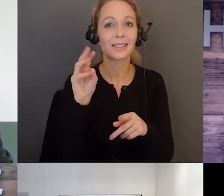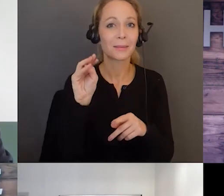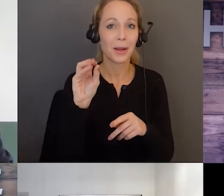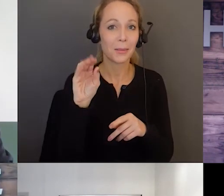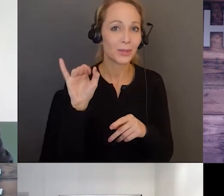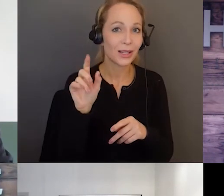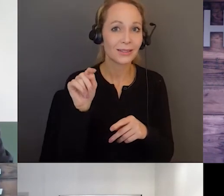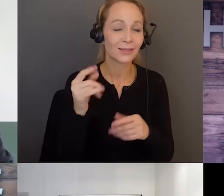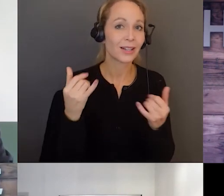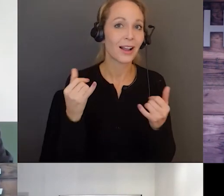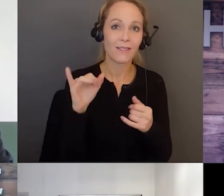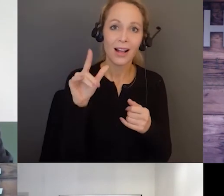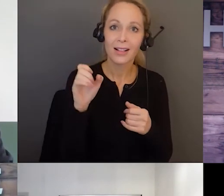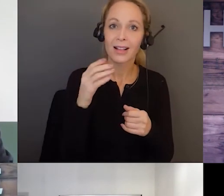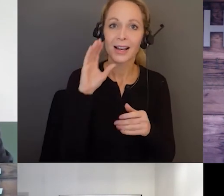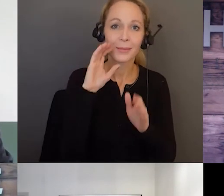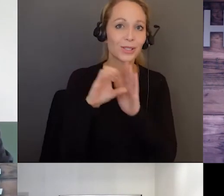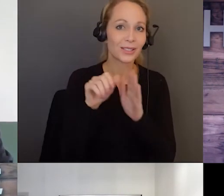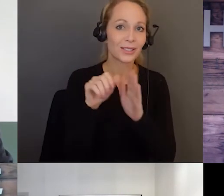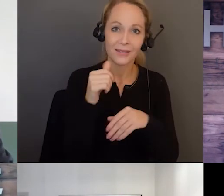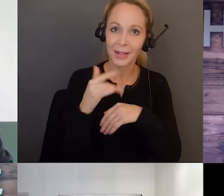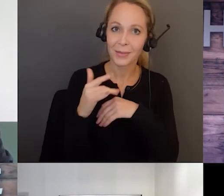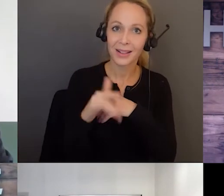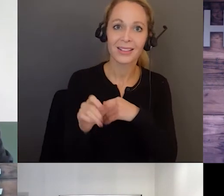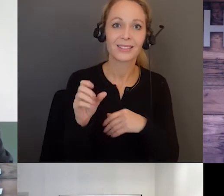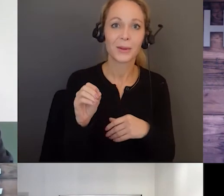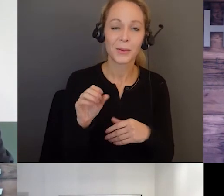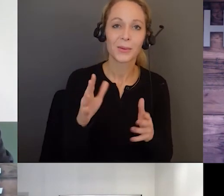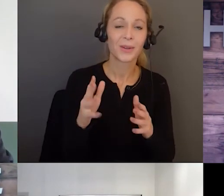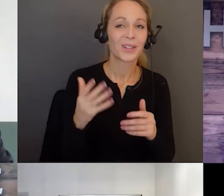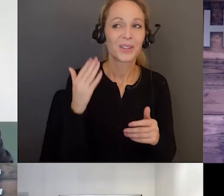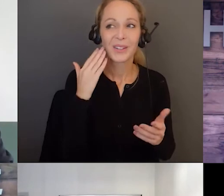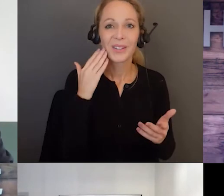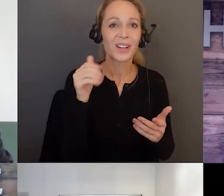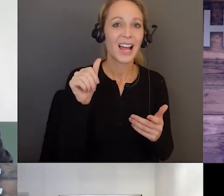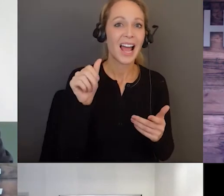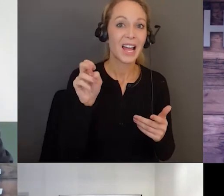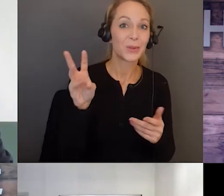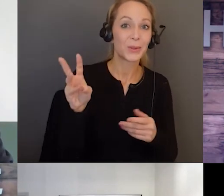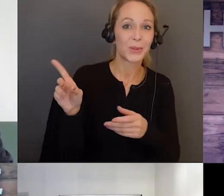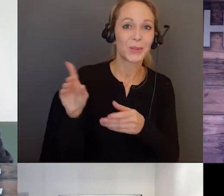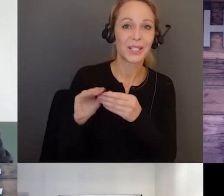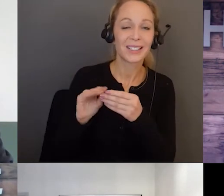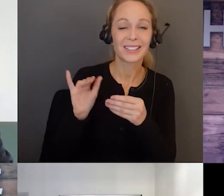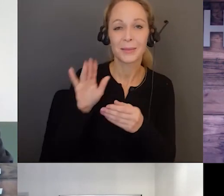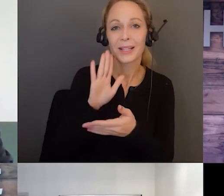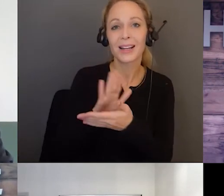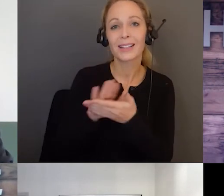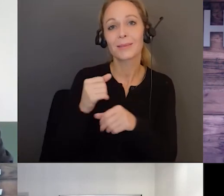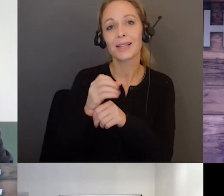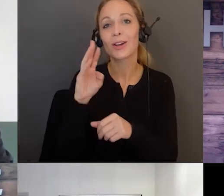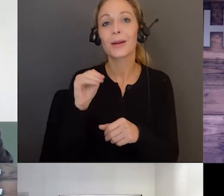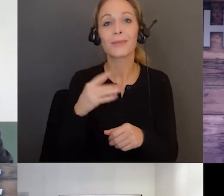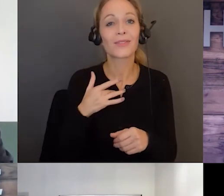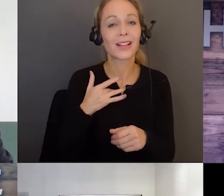RIGHT NOW FILES AND IMAGES ARE UNAVAILABLE. SO ANDREW SAYS IT WOULD BE NICE TO MAKE CRM FIELD